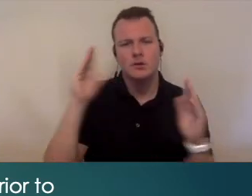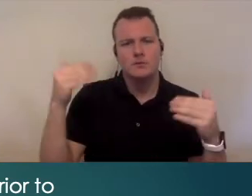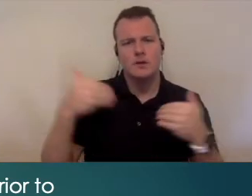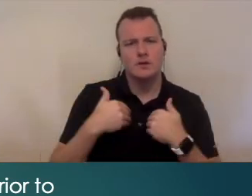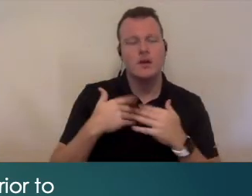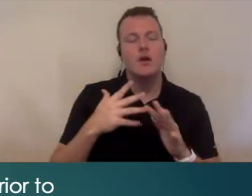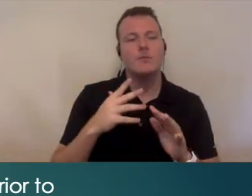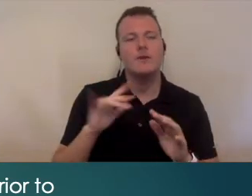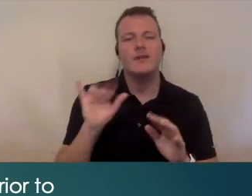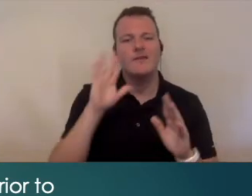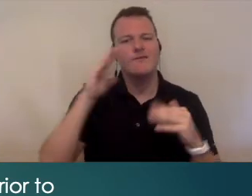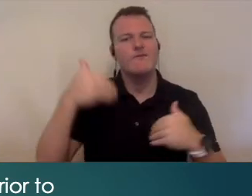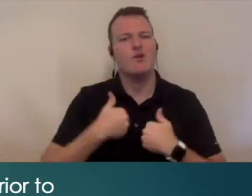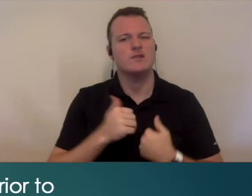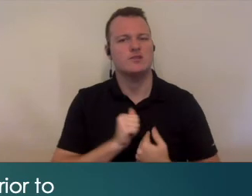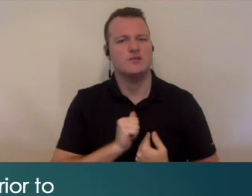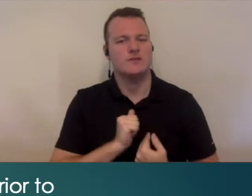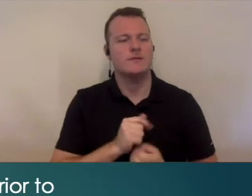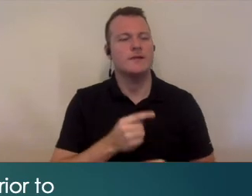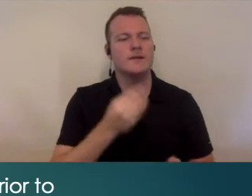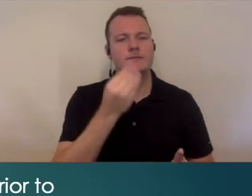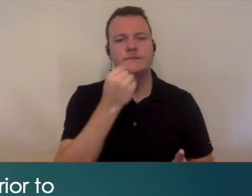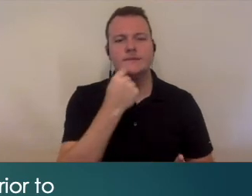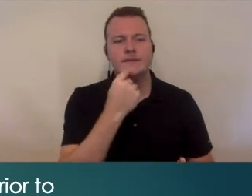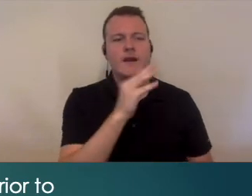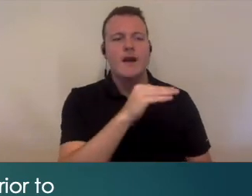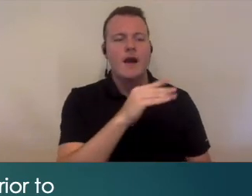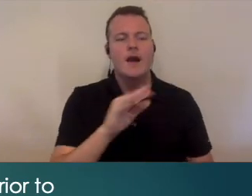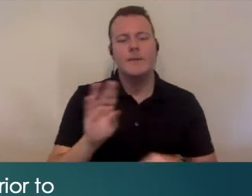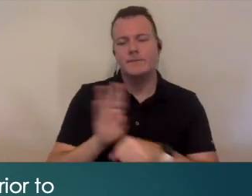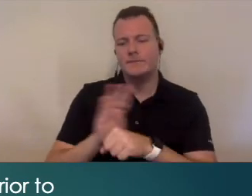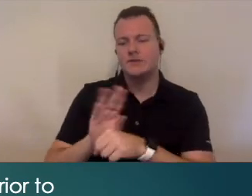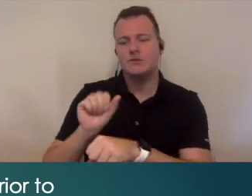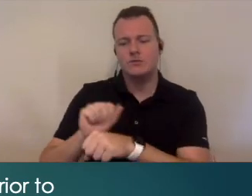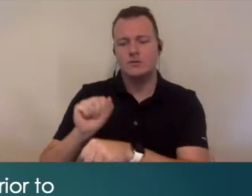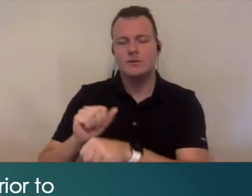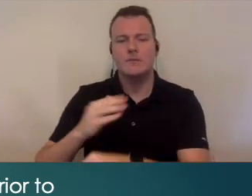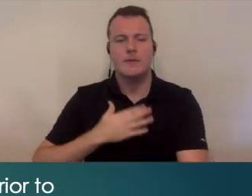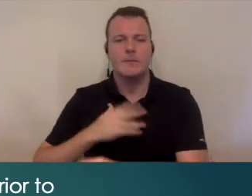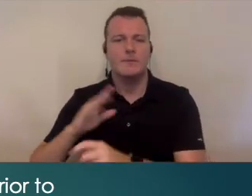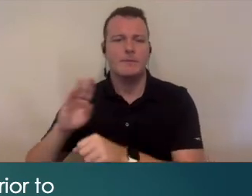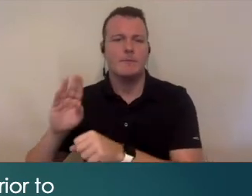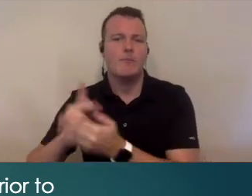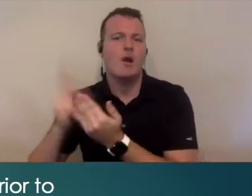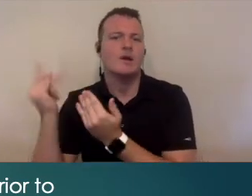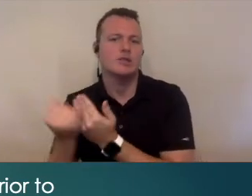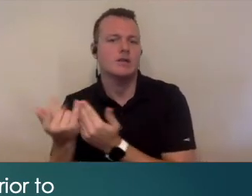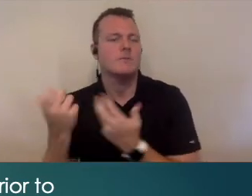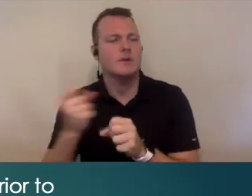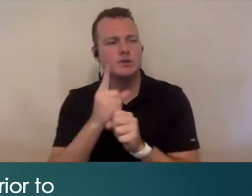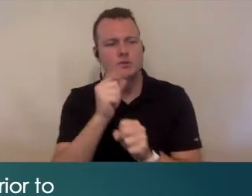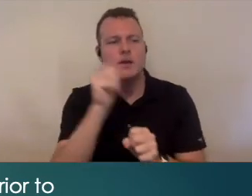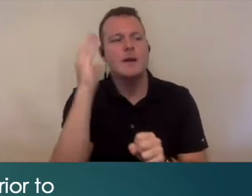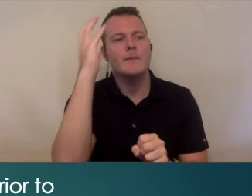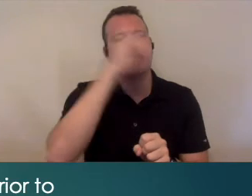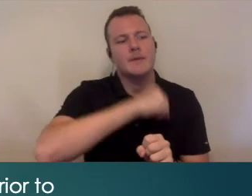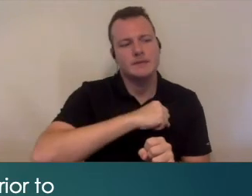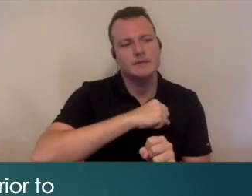say something like, 'I've been really busy working on a project at my current placement and just want to make sure I didn't miss an email from you,' that way